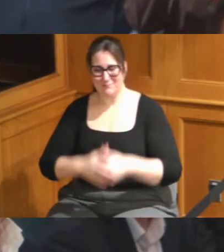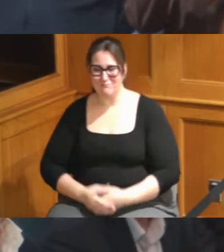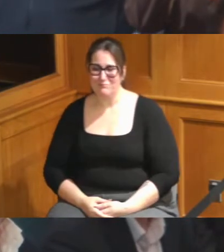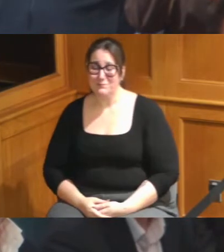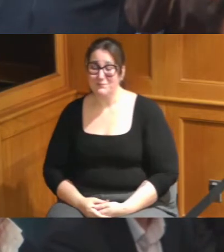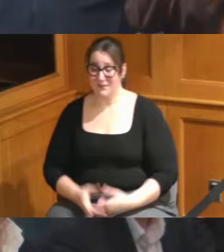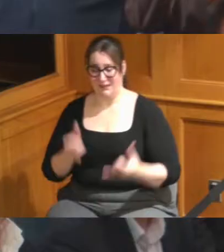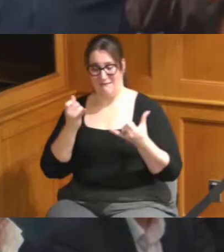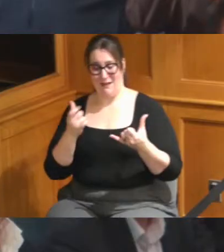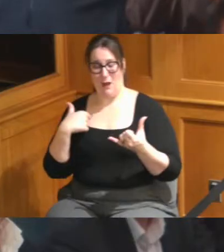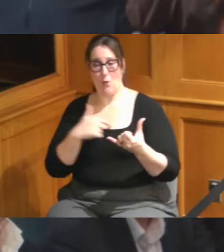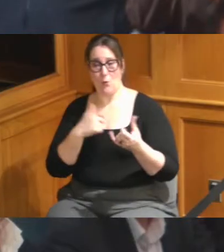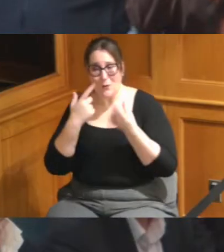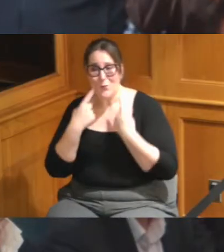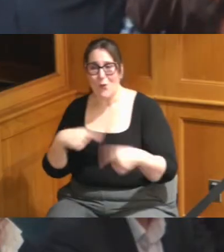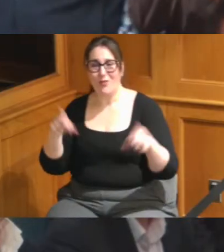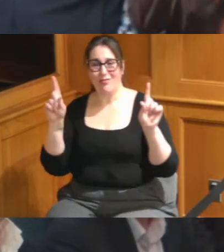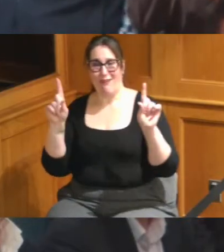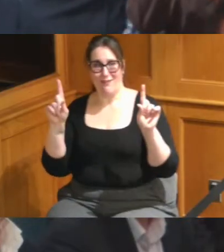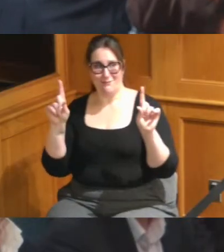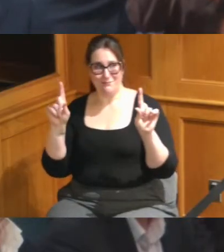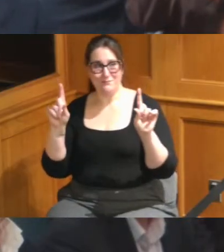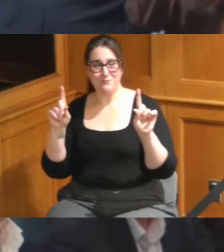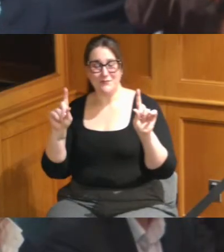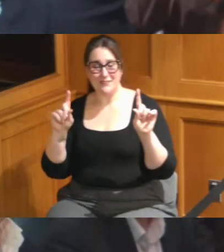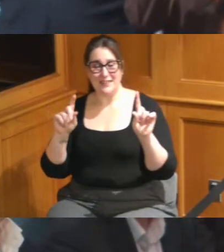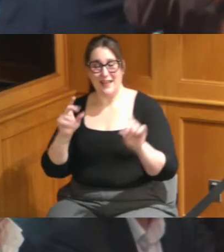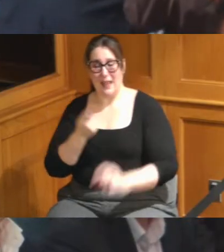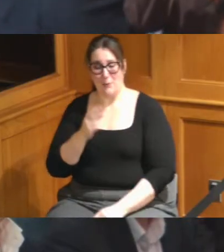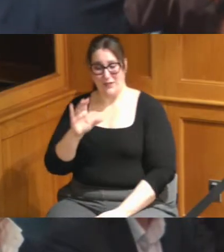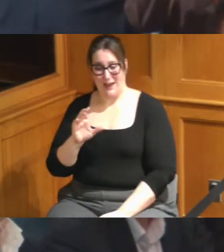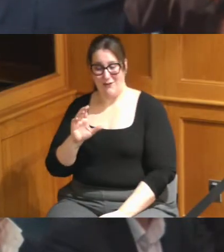be it proclaimed that the Board of County Commissioners of Hamilton County, Ohio,